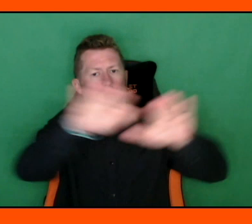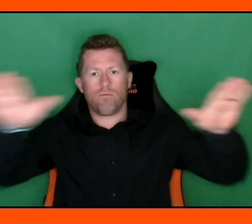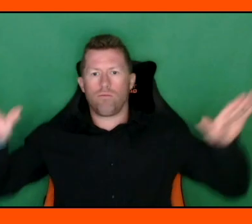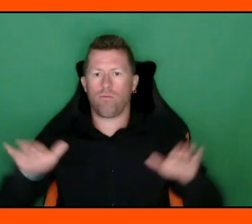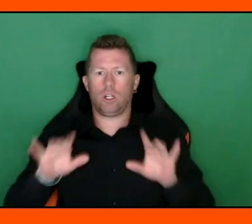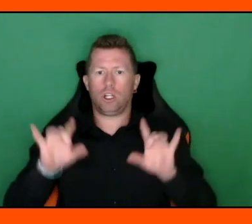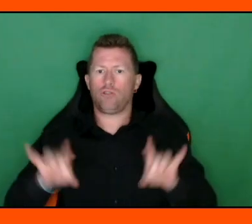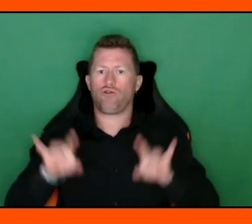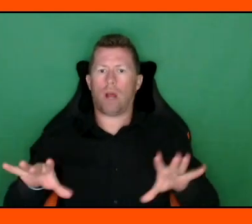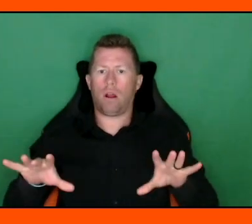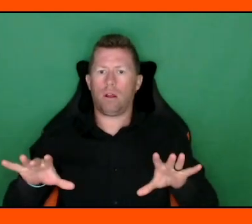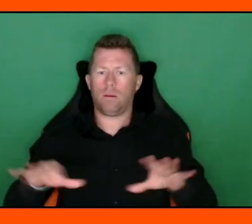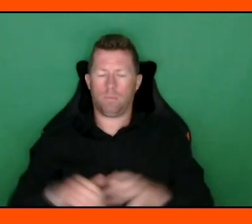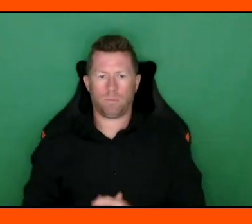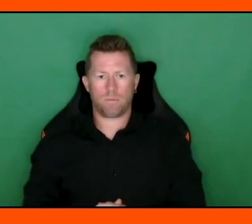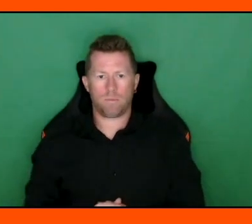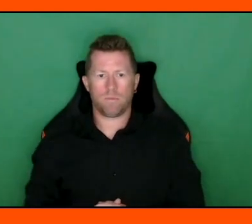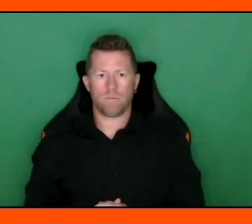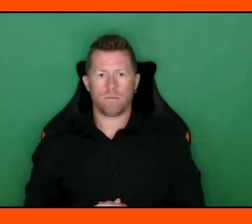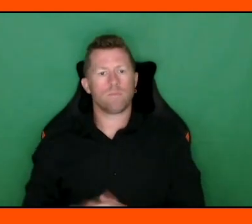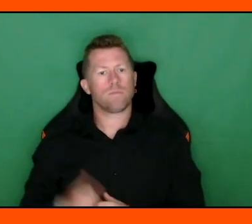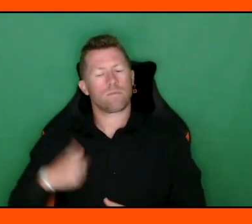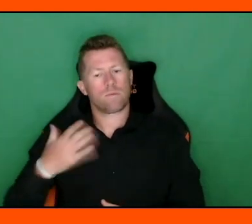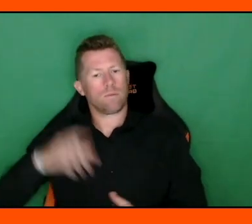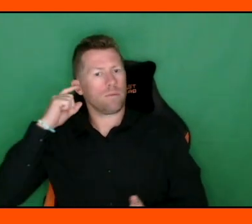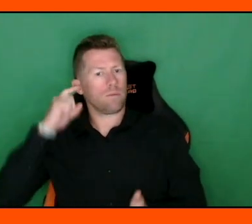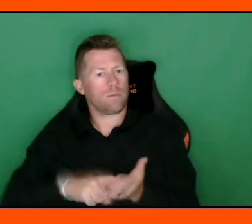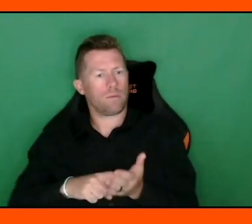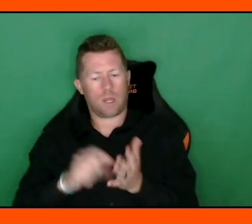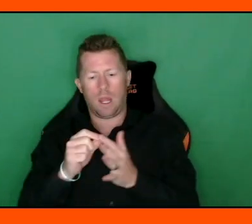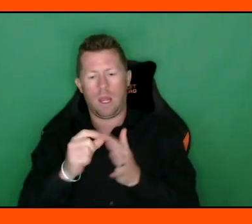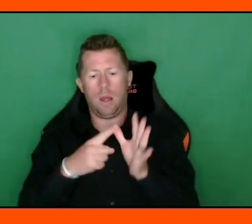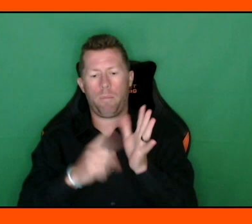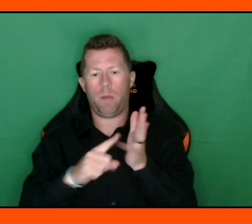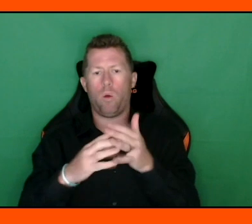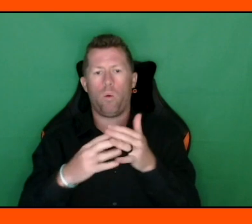Specifically, I would like to acknowledge the Palawa people whose lands I am on today.